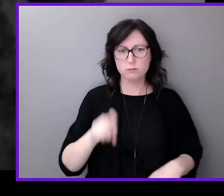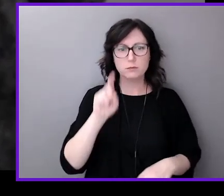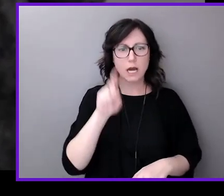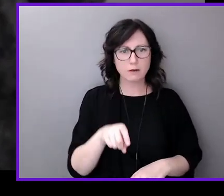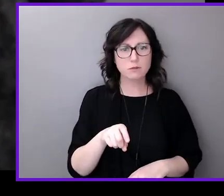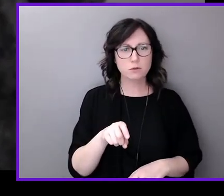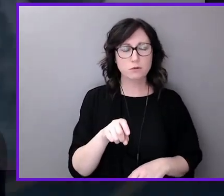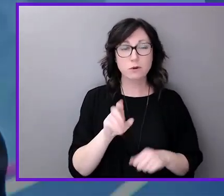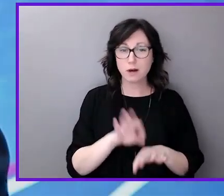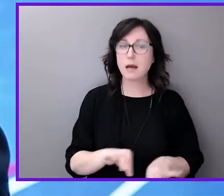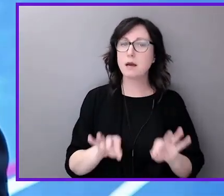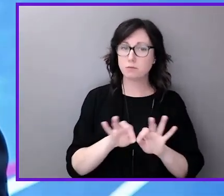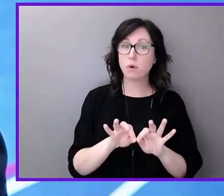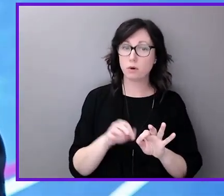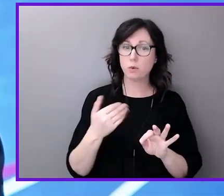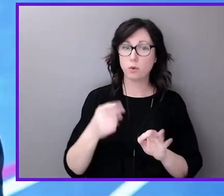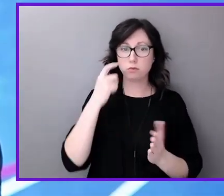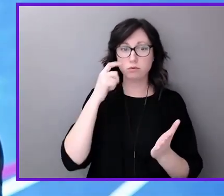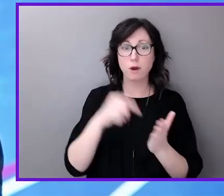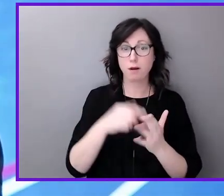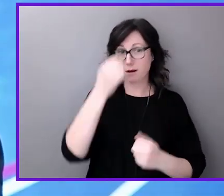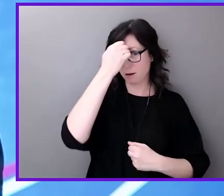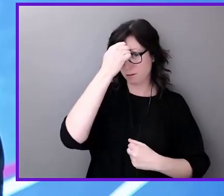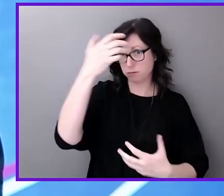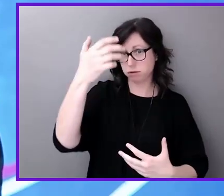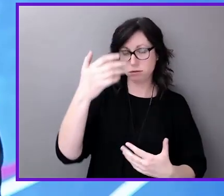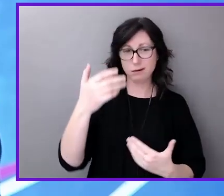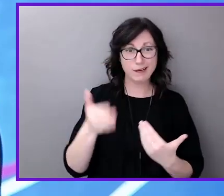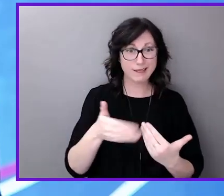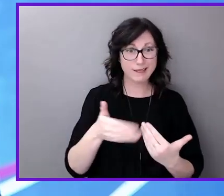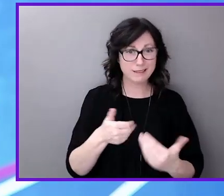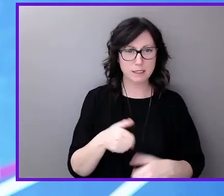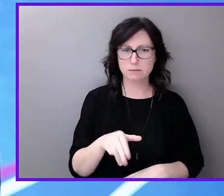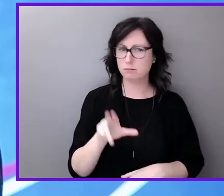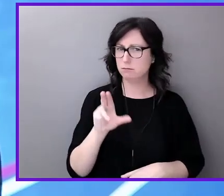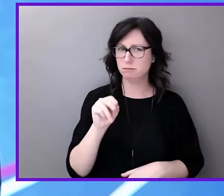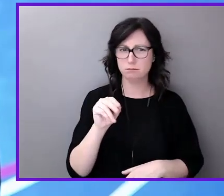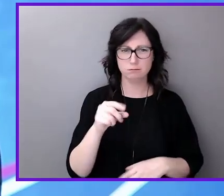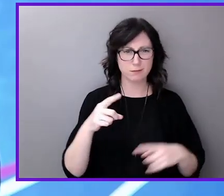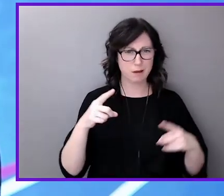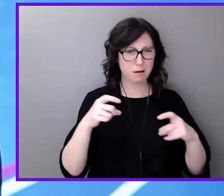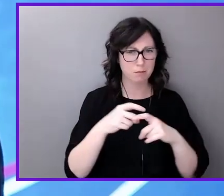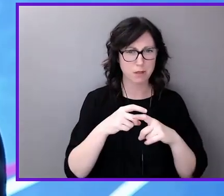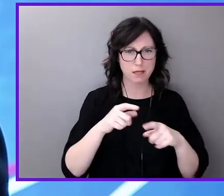that decolonization is a complex, evolving, and open concept and journey.